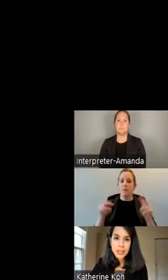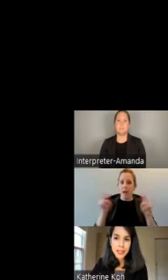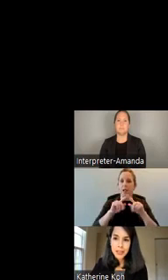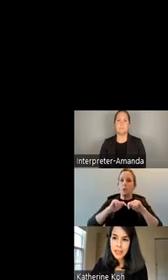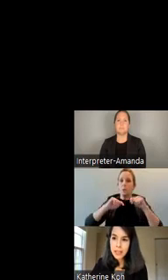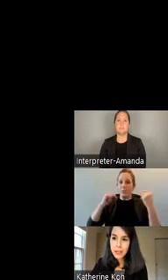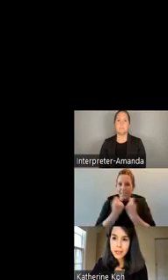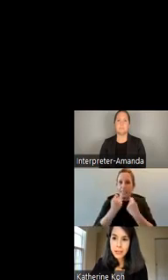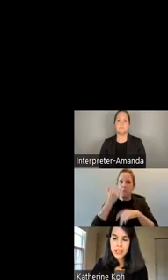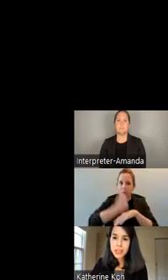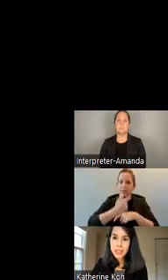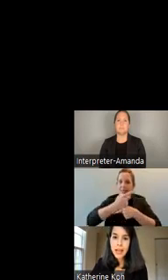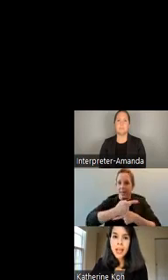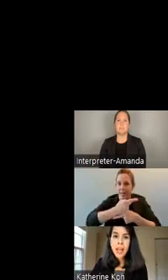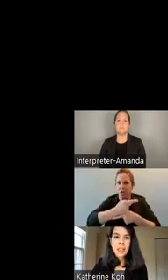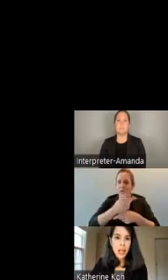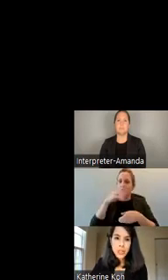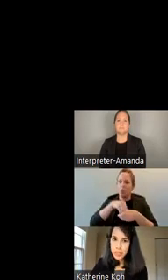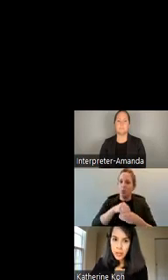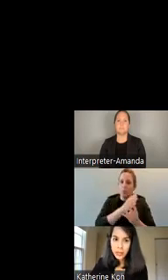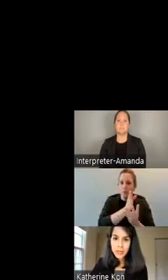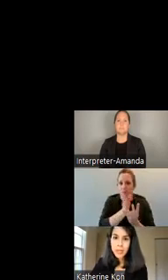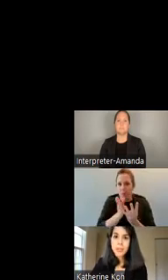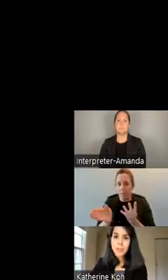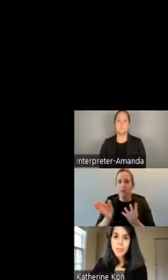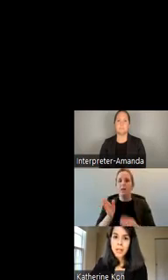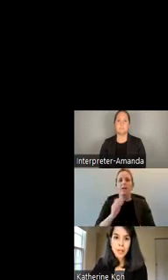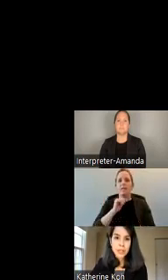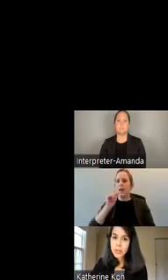a key lesson I learned in residency that is not just about giving homeless people care but also